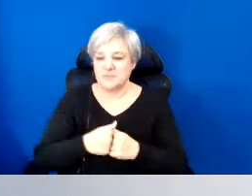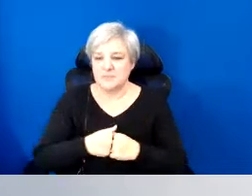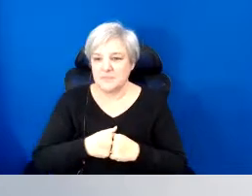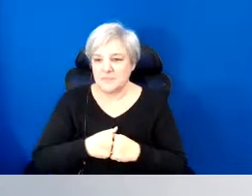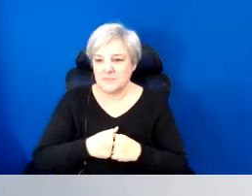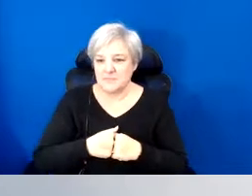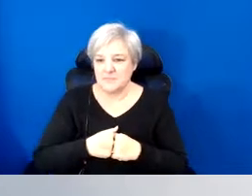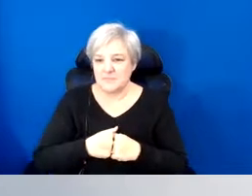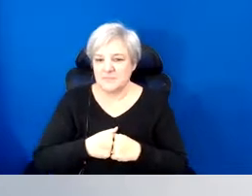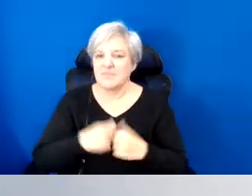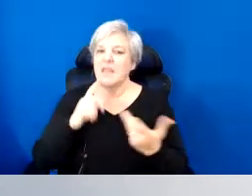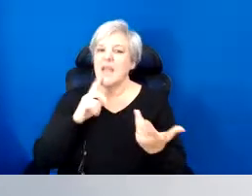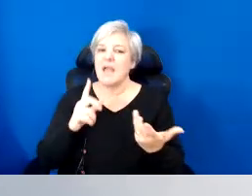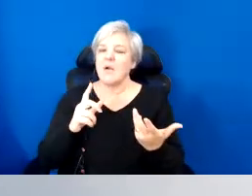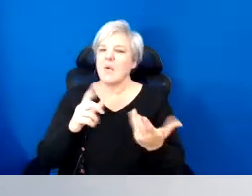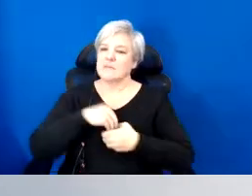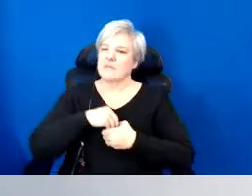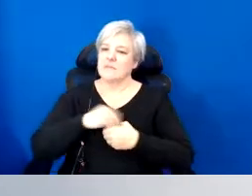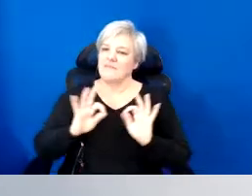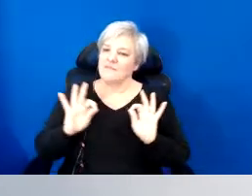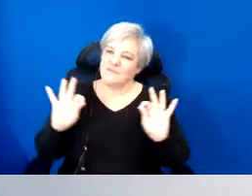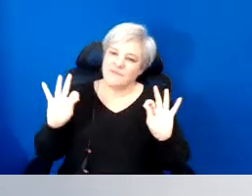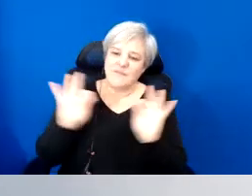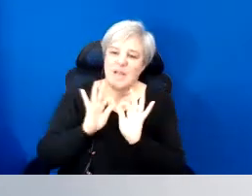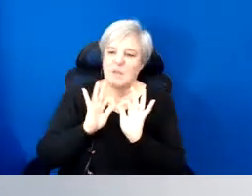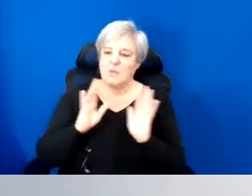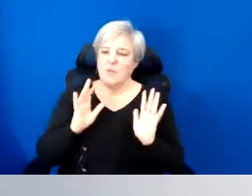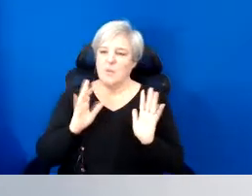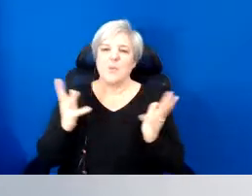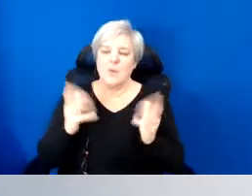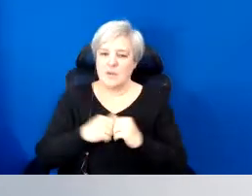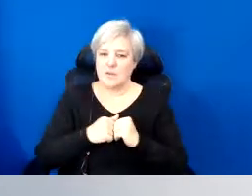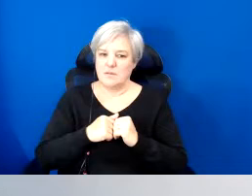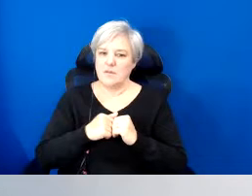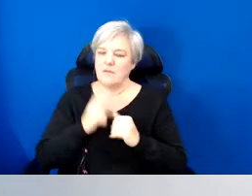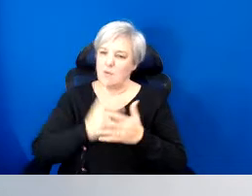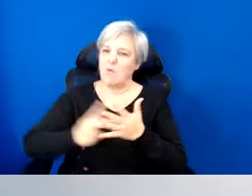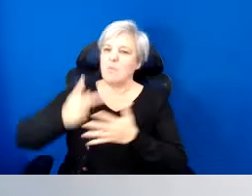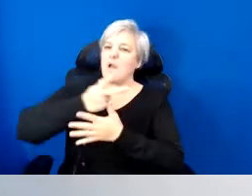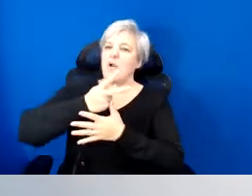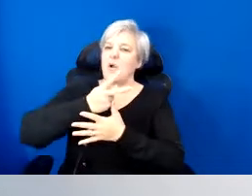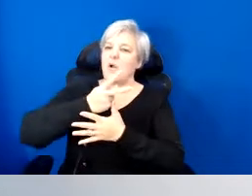What was our core value that came about as a priority?